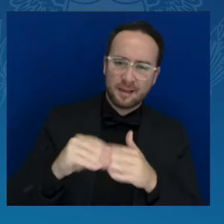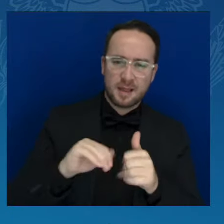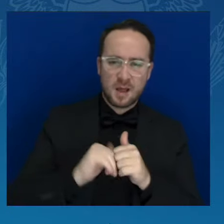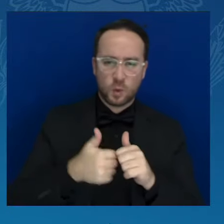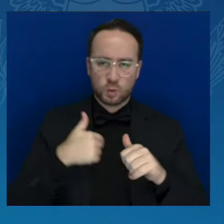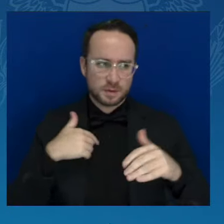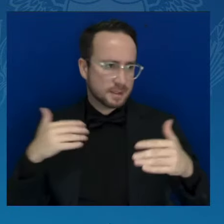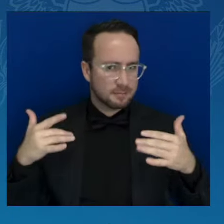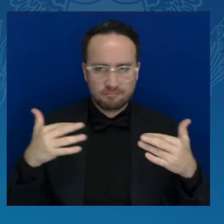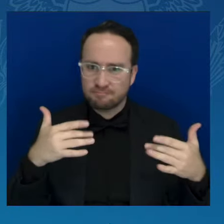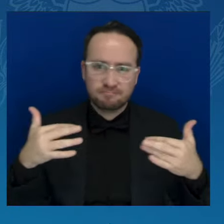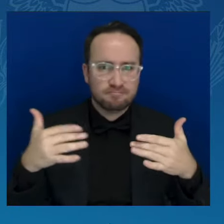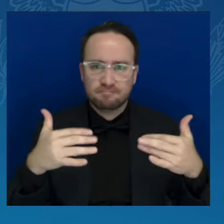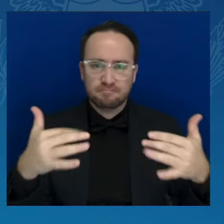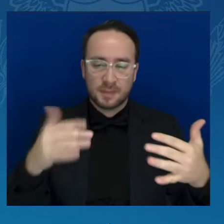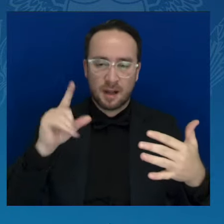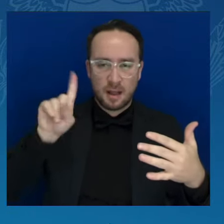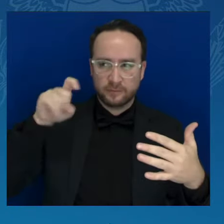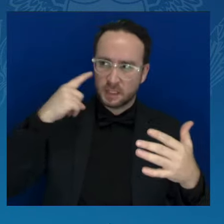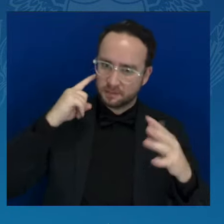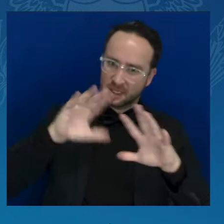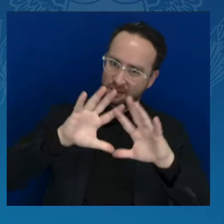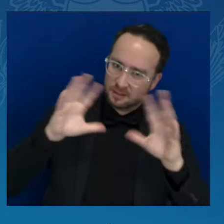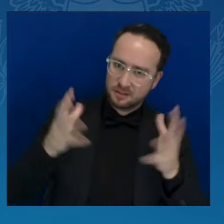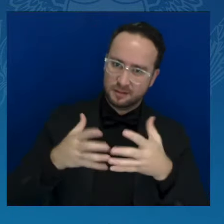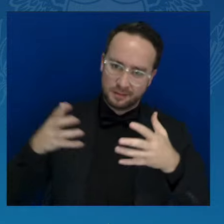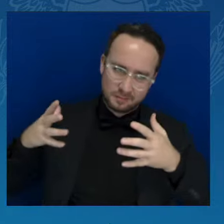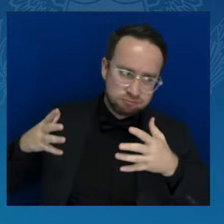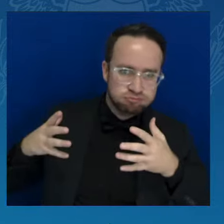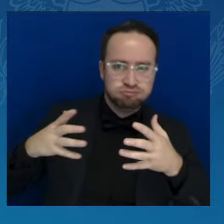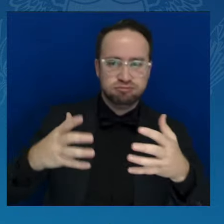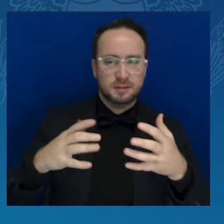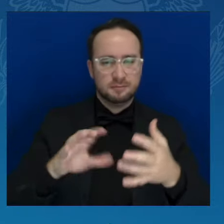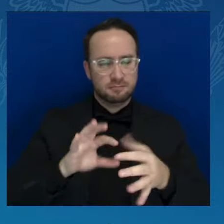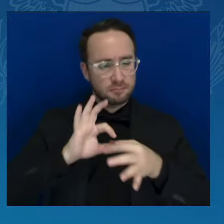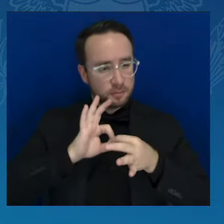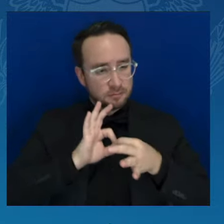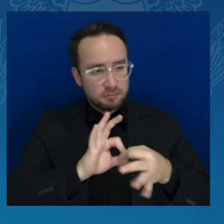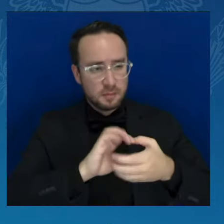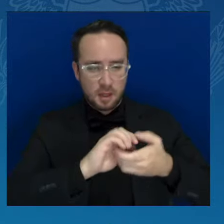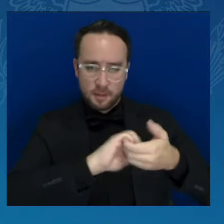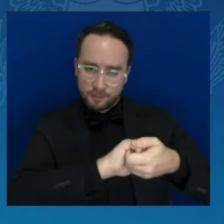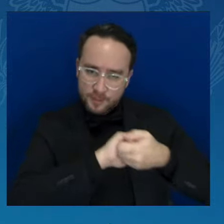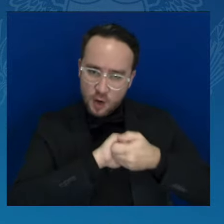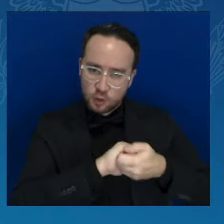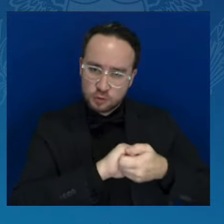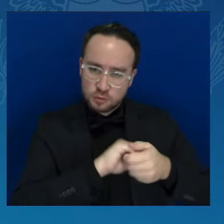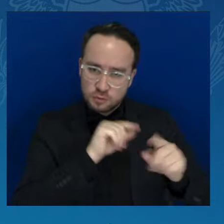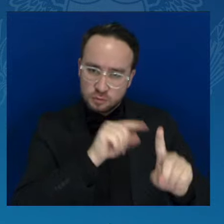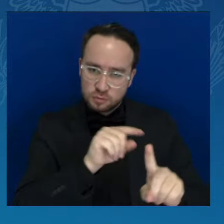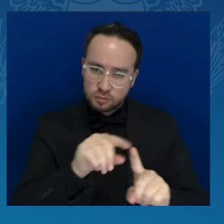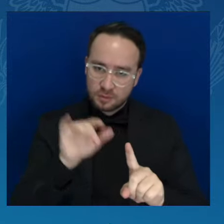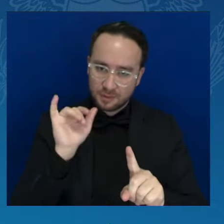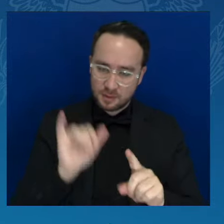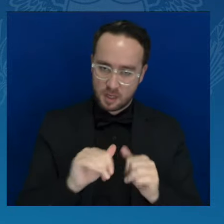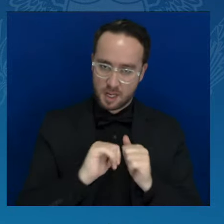and others as well, it enriches all of us and puts us all in a better strategic position.